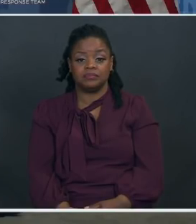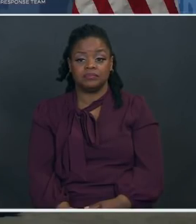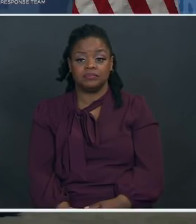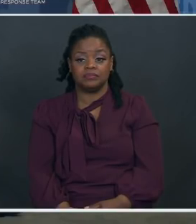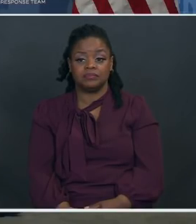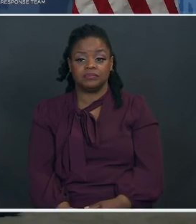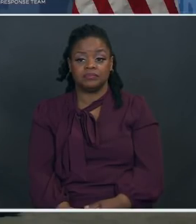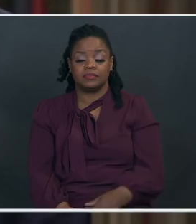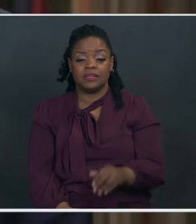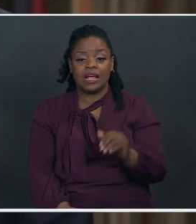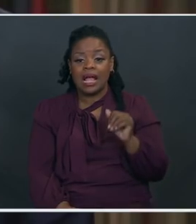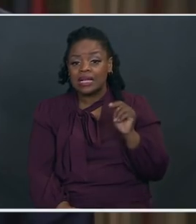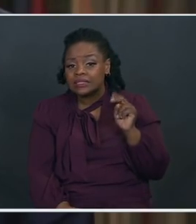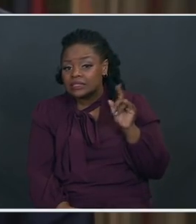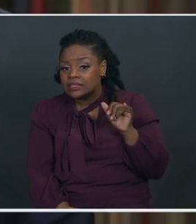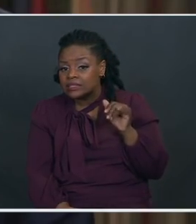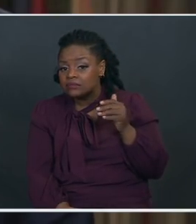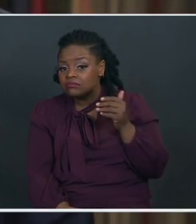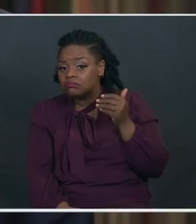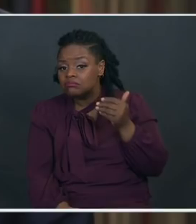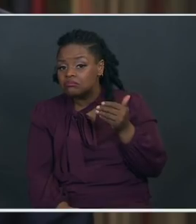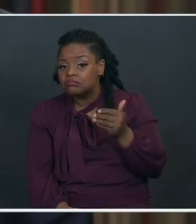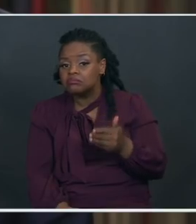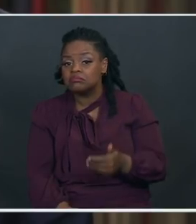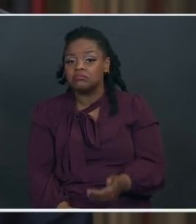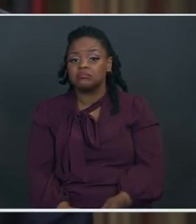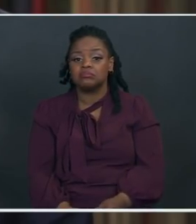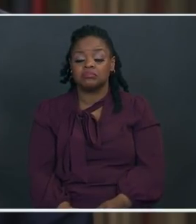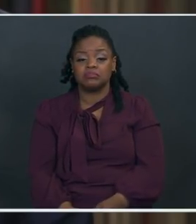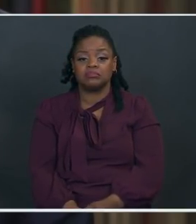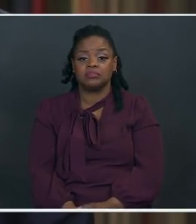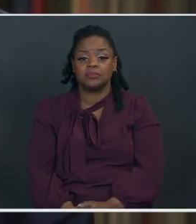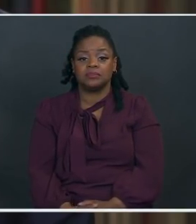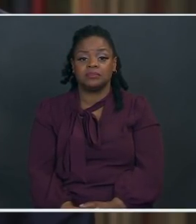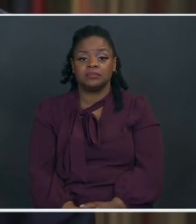Mr. Slavitt: Yes, I can hear you. Mr. Zients: Okay, did you hear the question